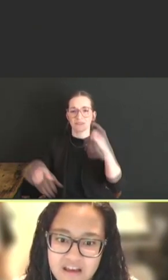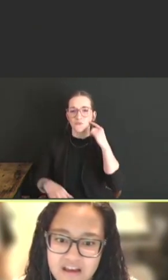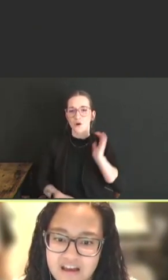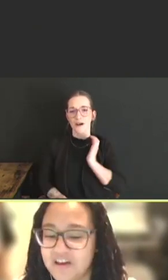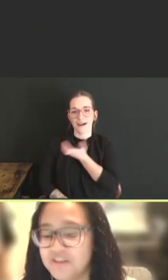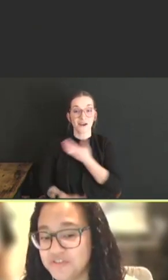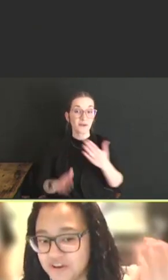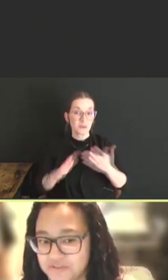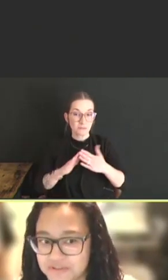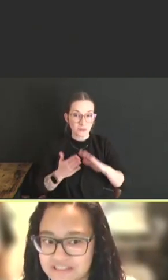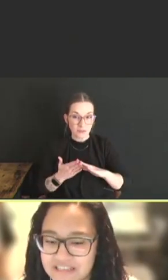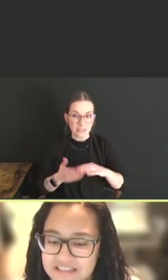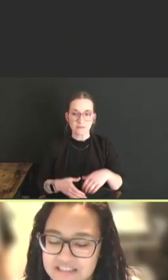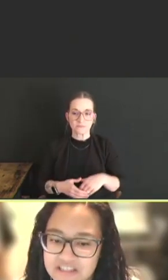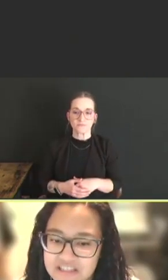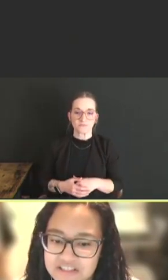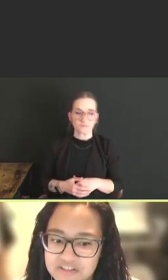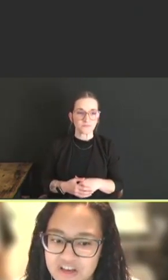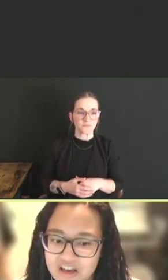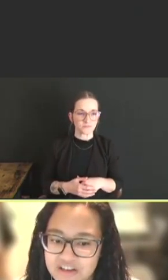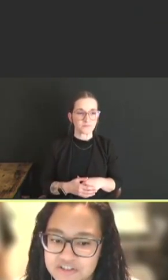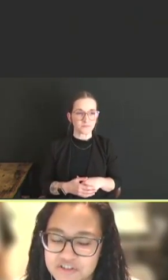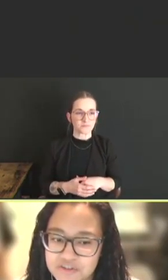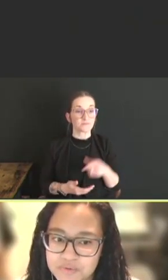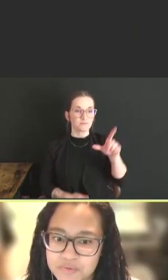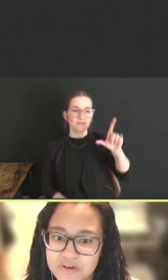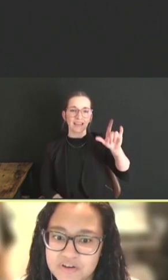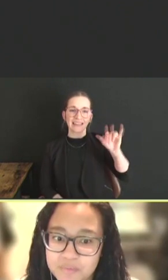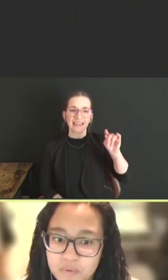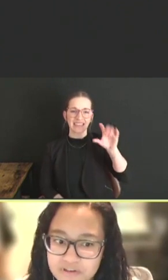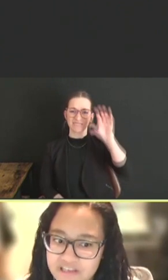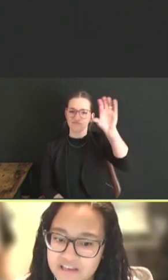There's also these links to these two reports. There's also these links to these two reports. I'd